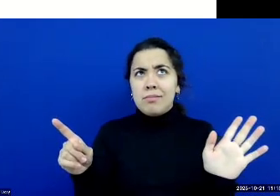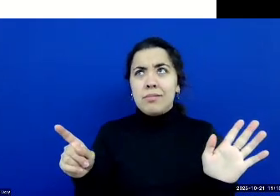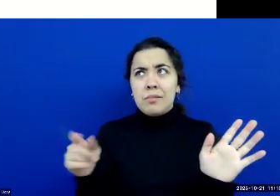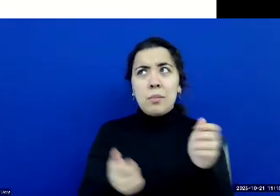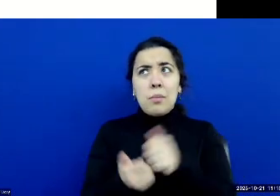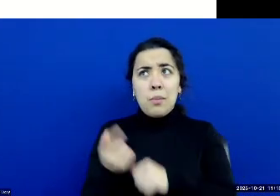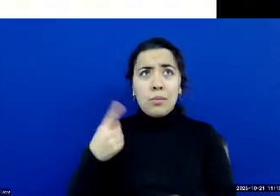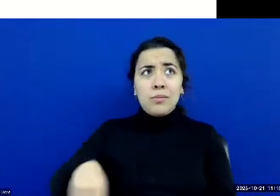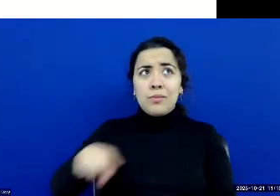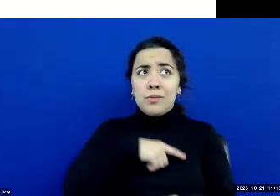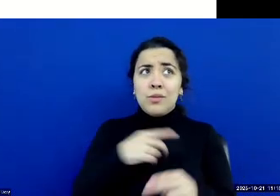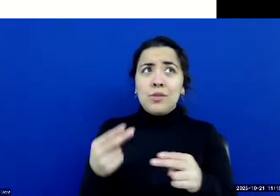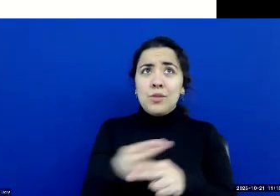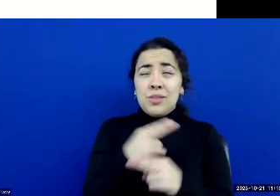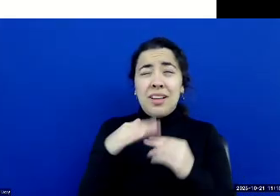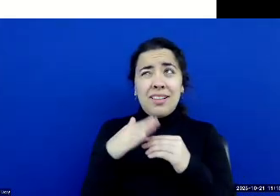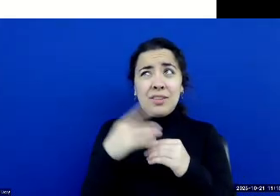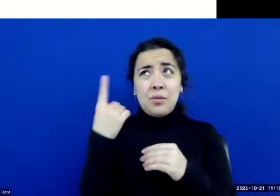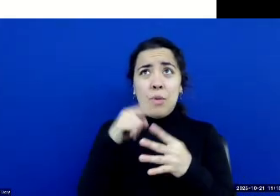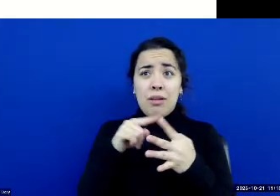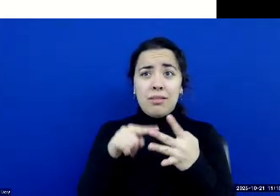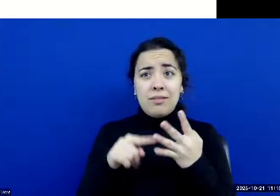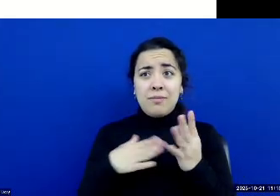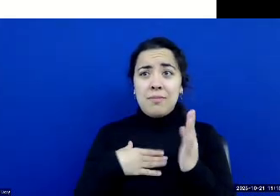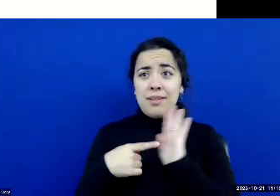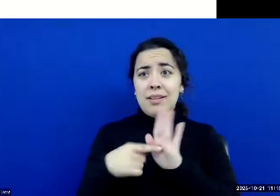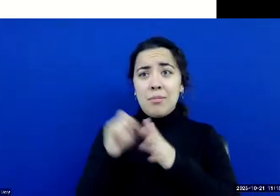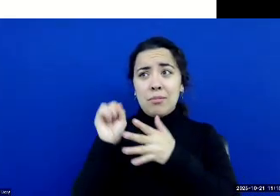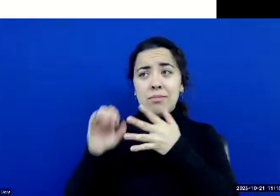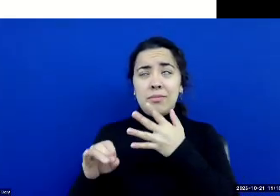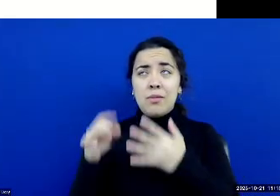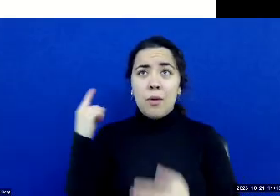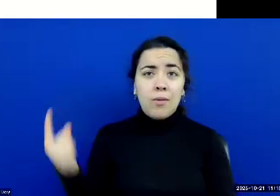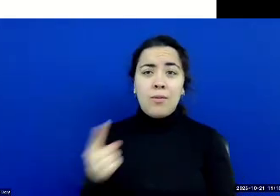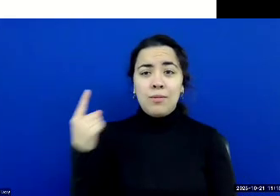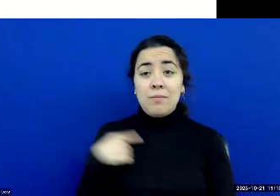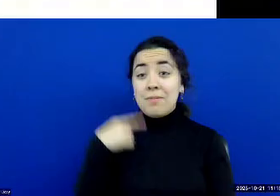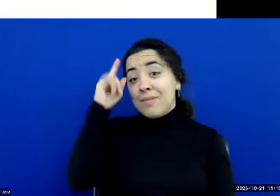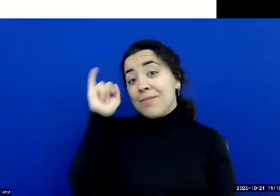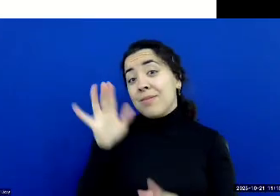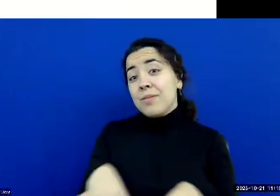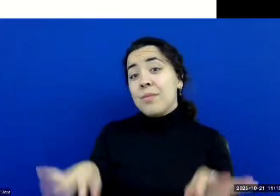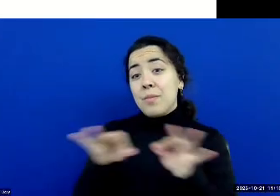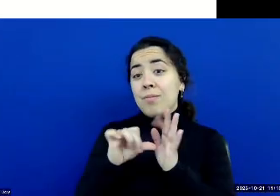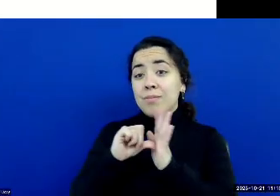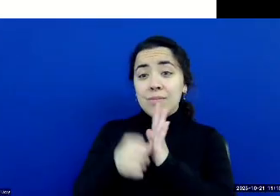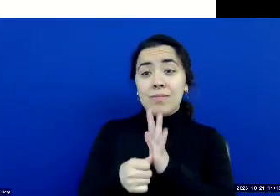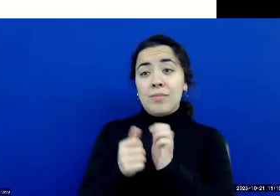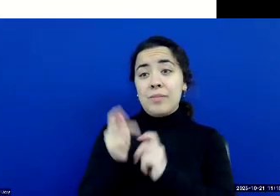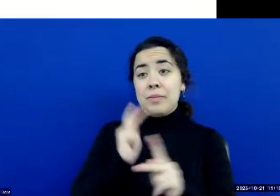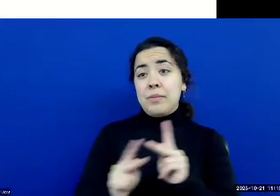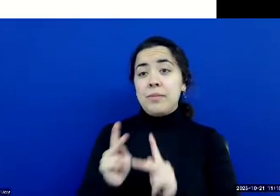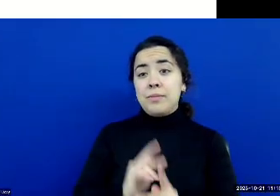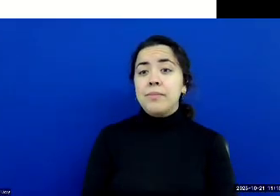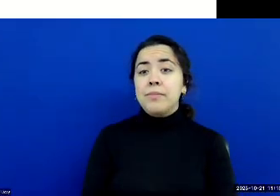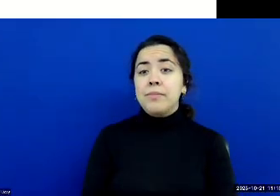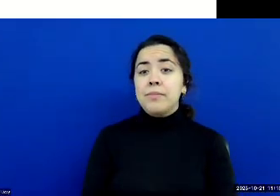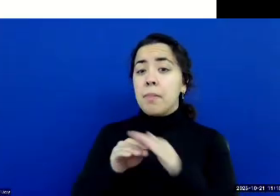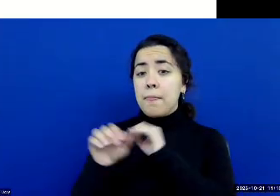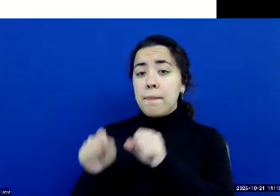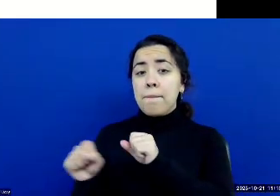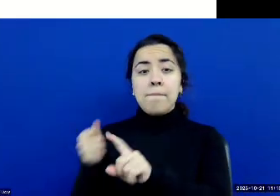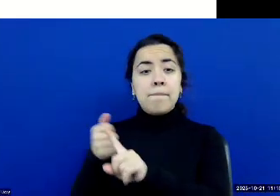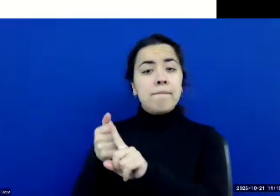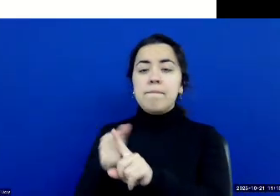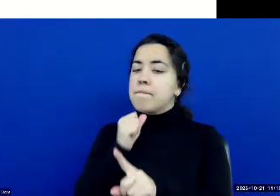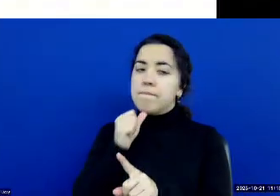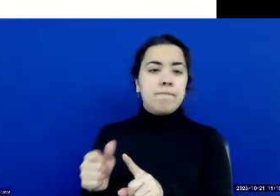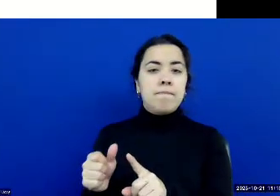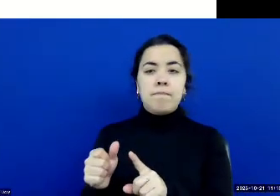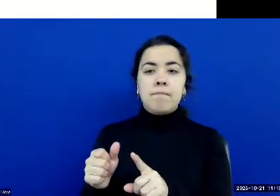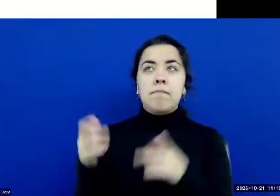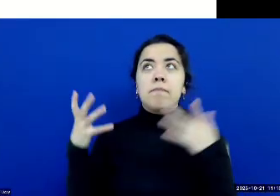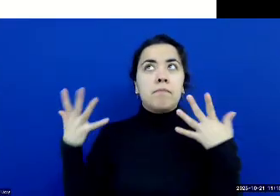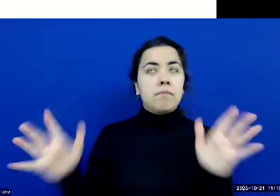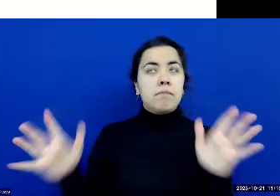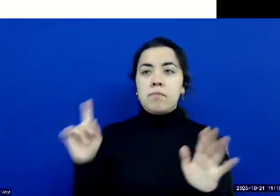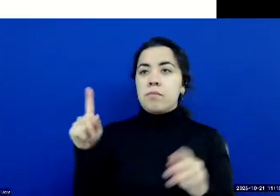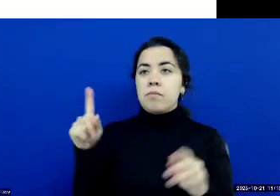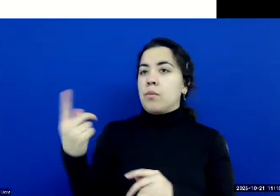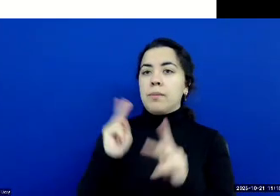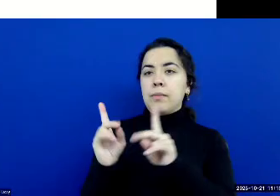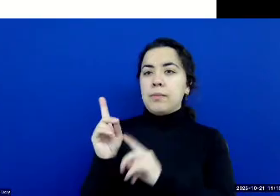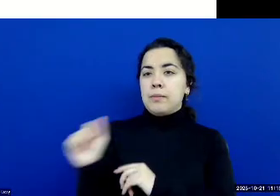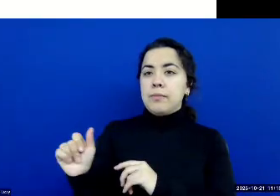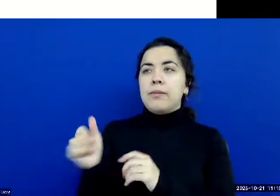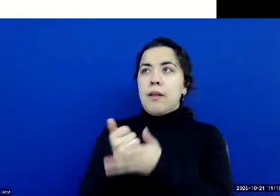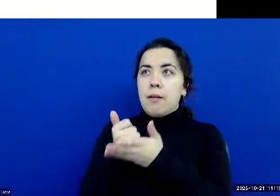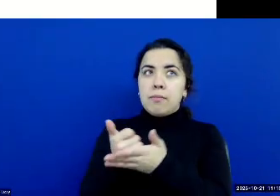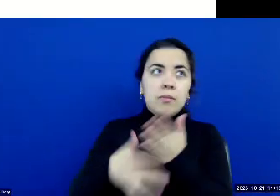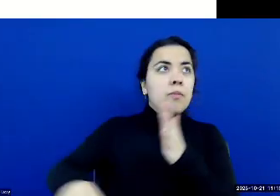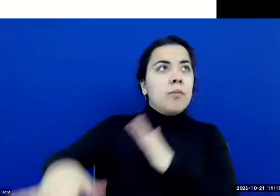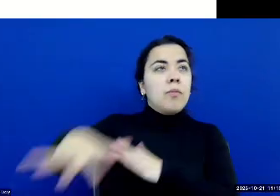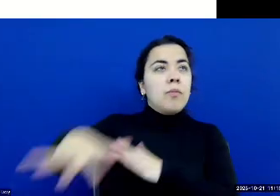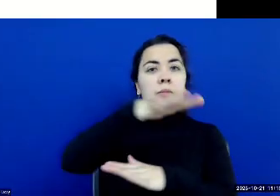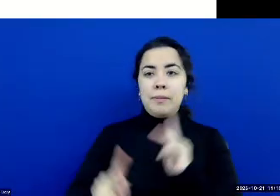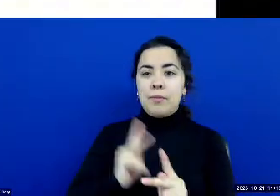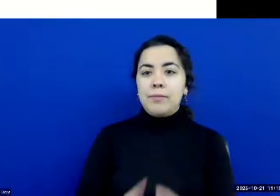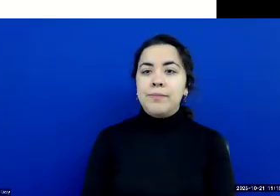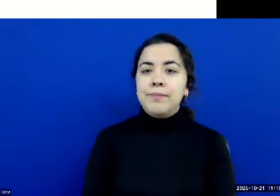Kathleen DeForest: I would put money on the fact that most of us use at least one of them all the time. And I think that's important to reiterate to people. Accessibility is not just for people with disabilities, it helps everyone.